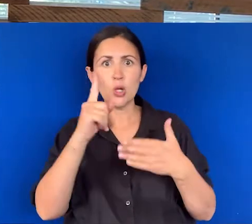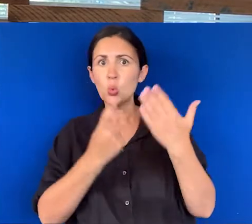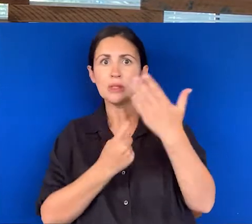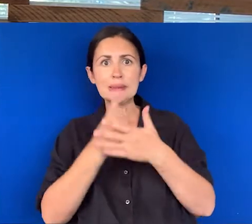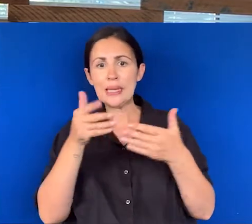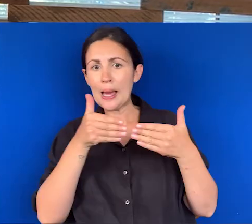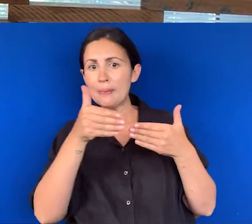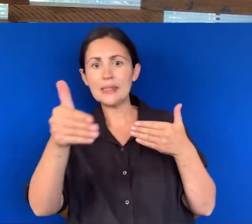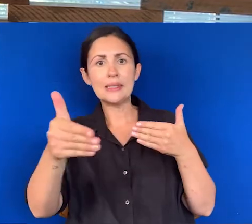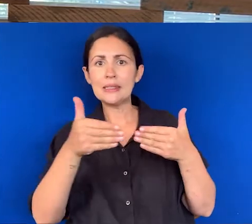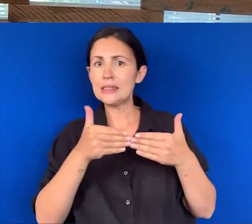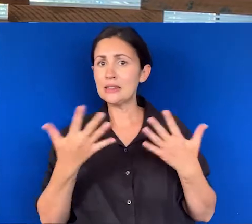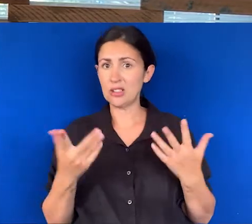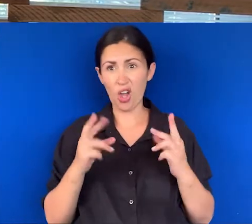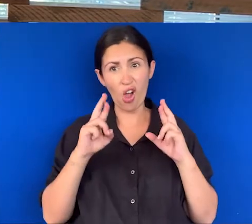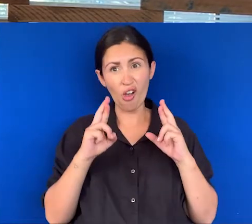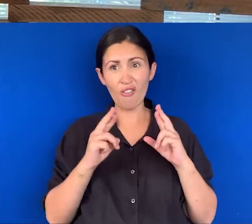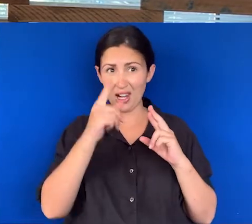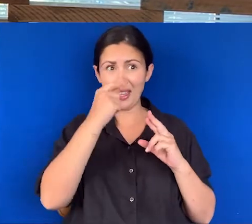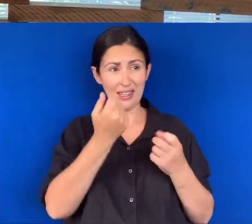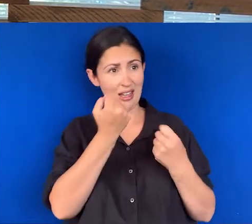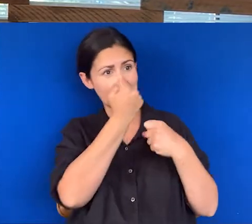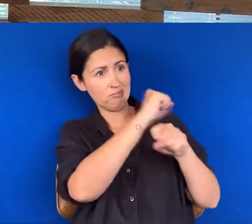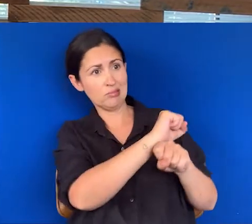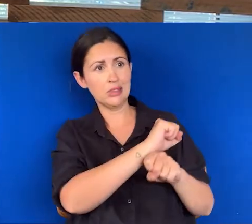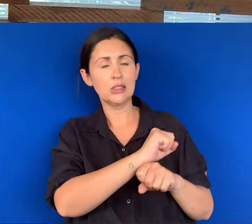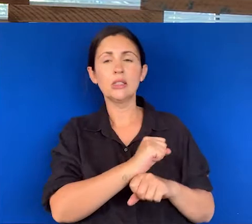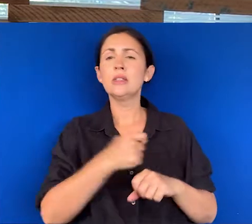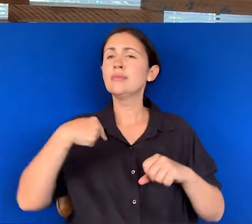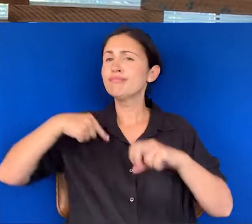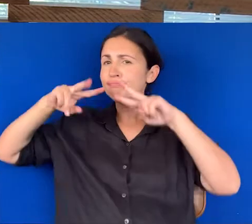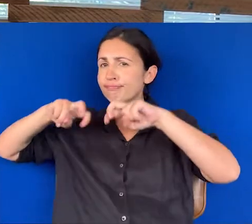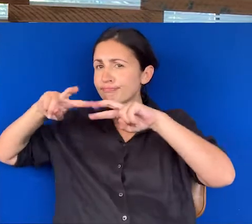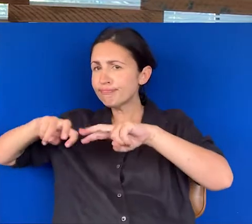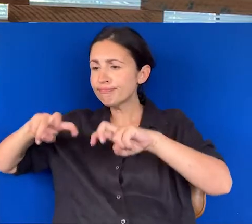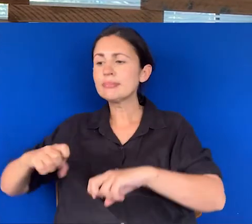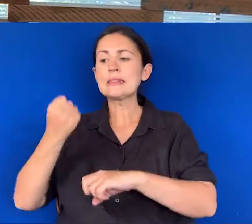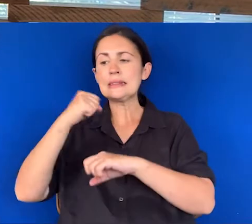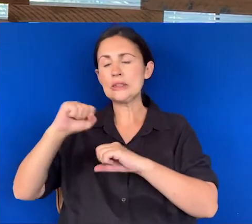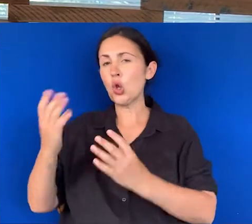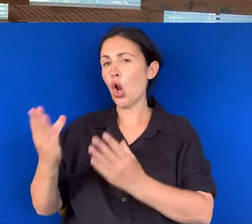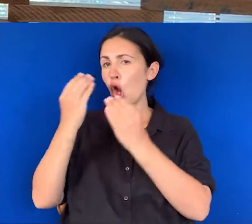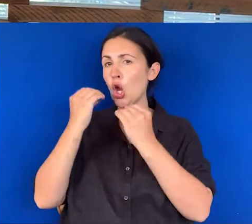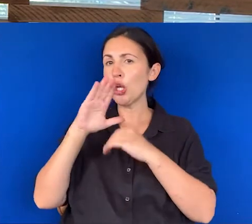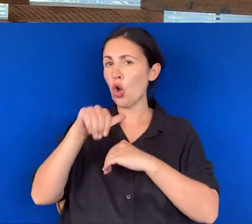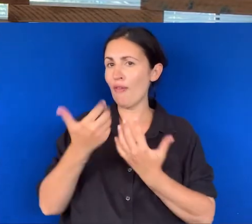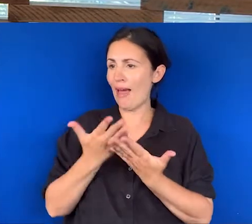throughout the last two years. And so, we're still learning about the immune response to Omicron.